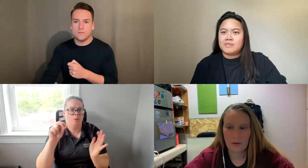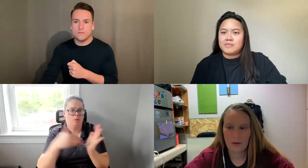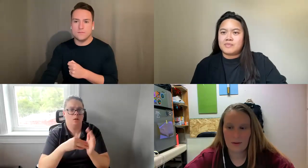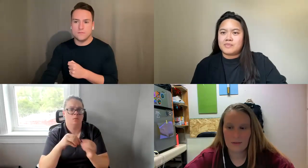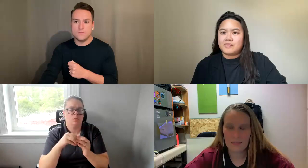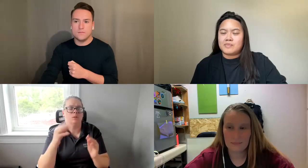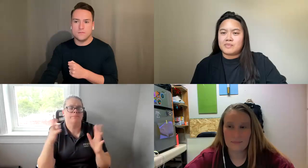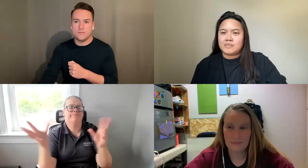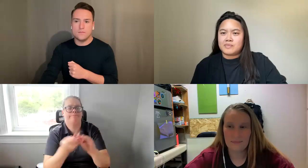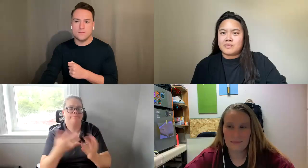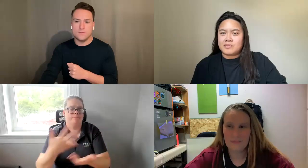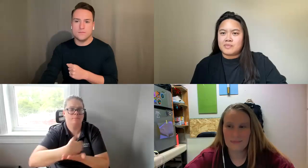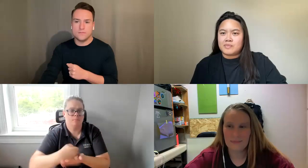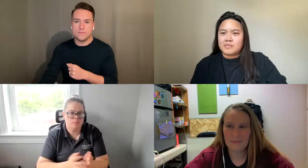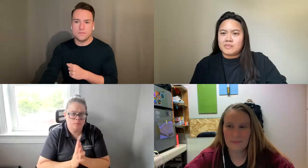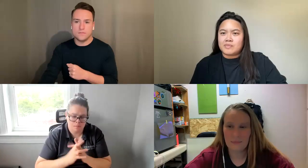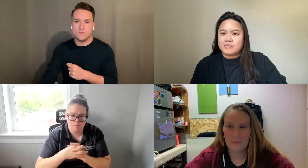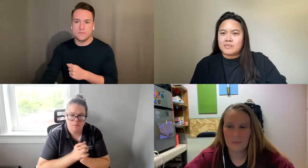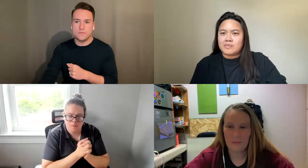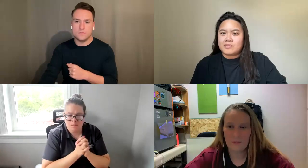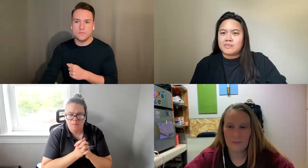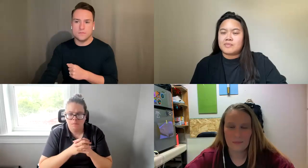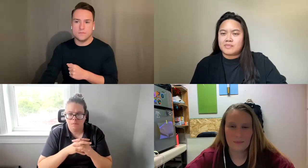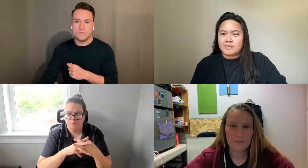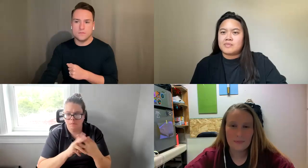Around 300,000 that we were able to collect.